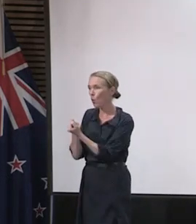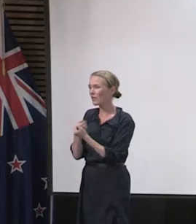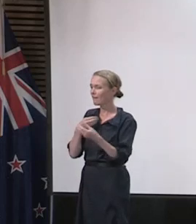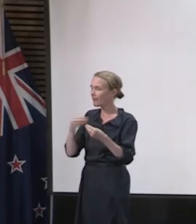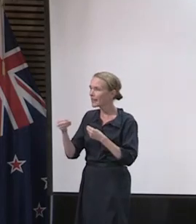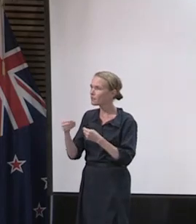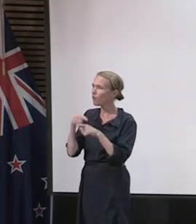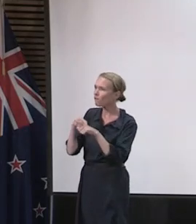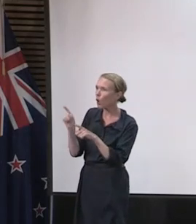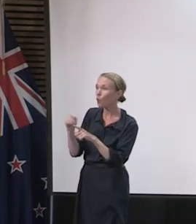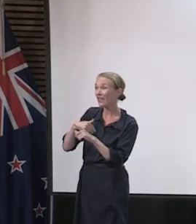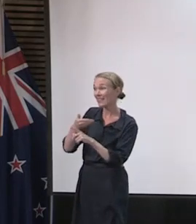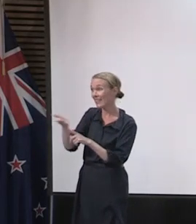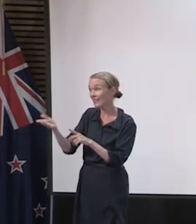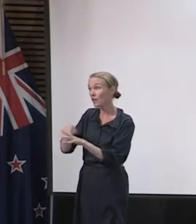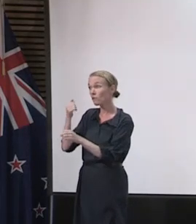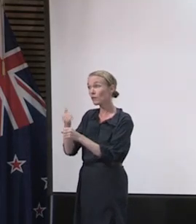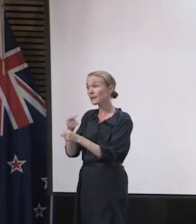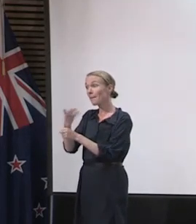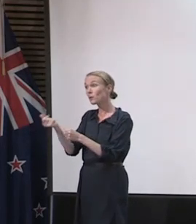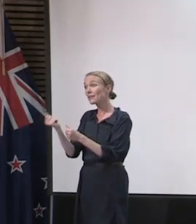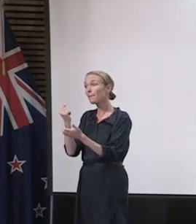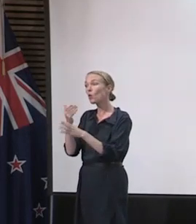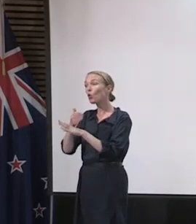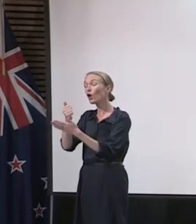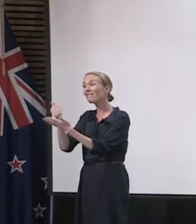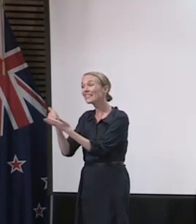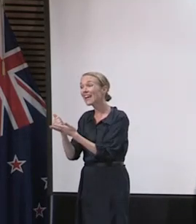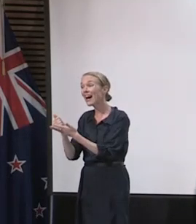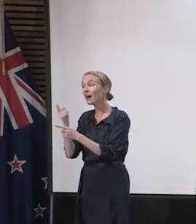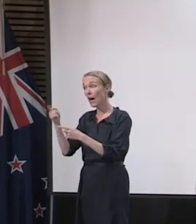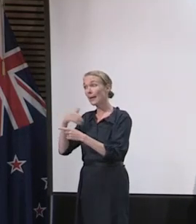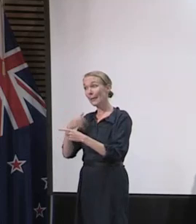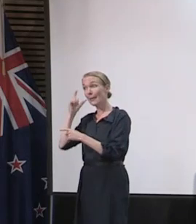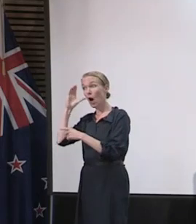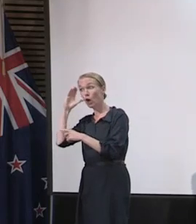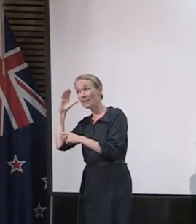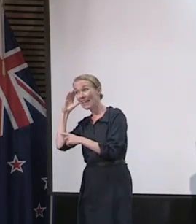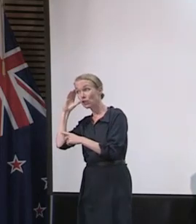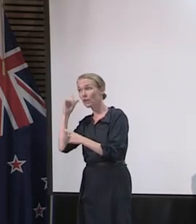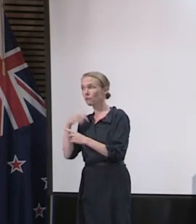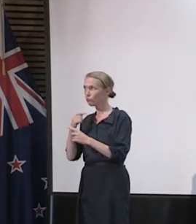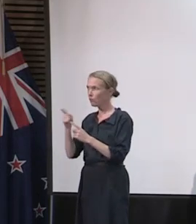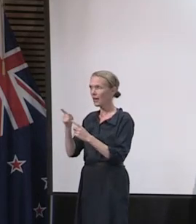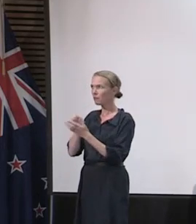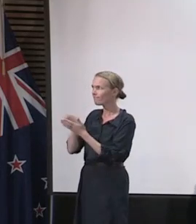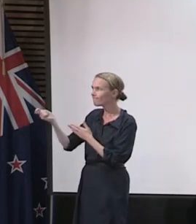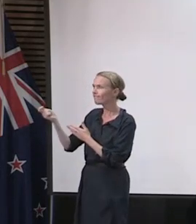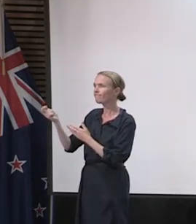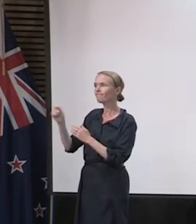from the beginning, that that support was available and it had flexibility. Particularly around accommodation and the